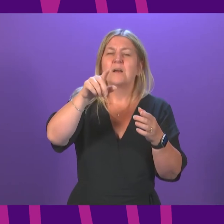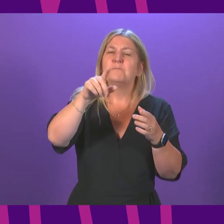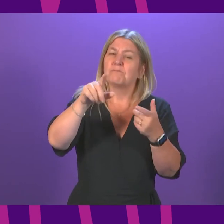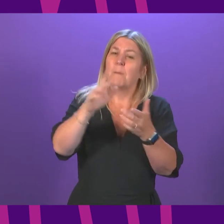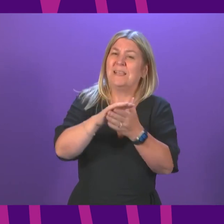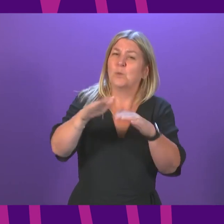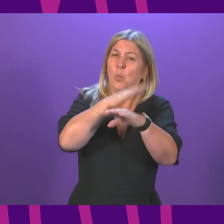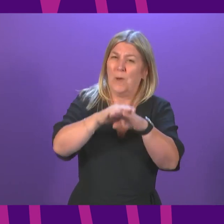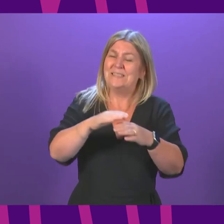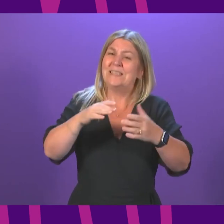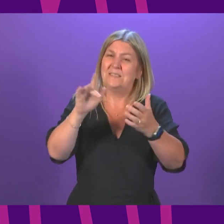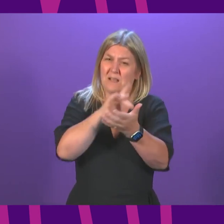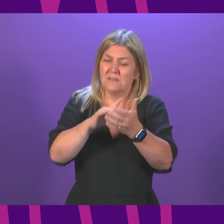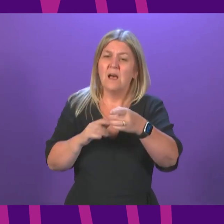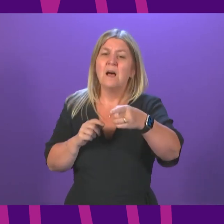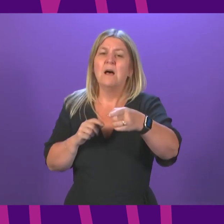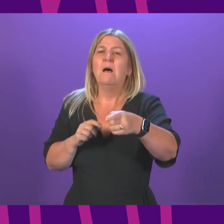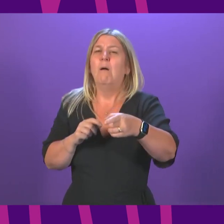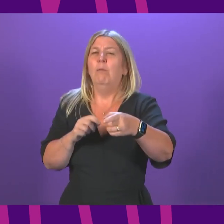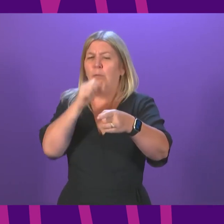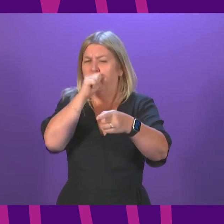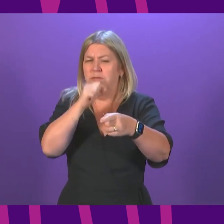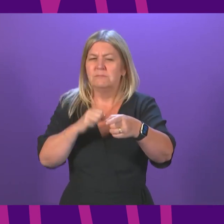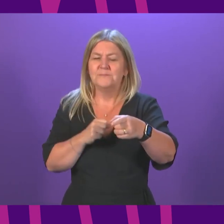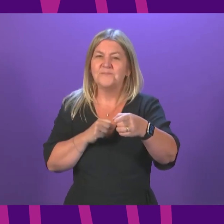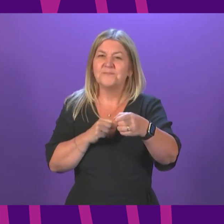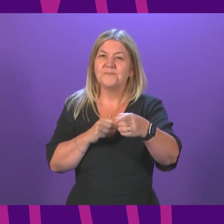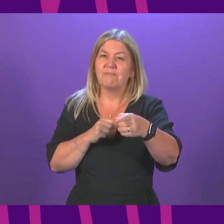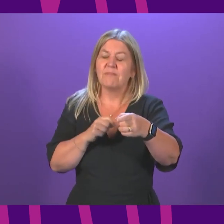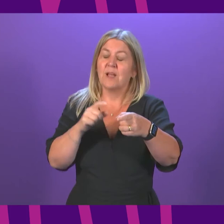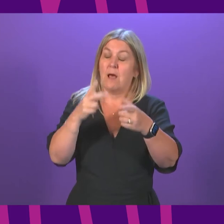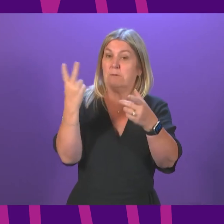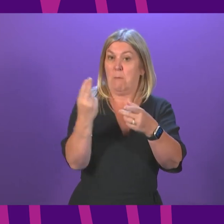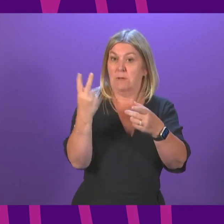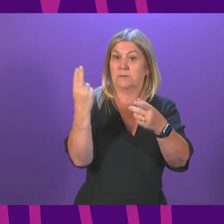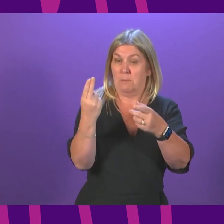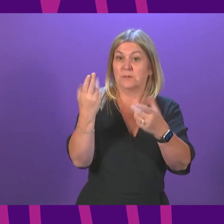if those restrictions were relaxed now, all those couples from 31 July onwards could get the advantage of that.